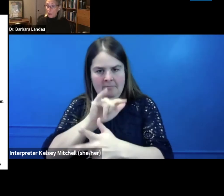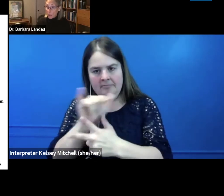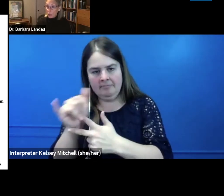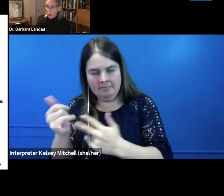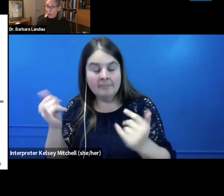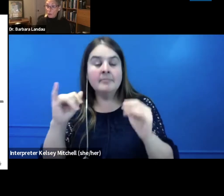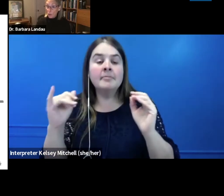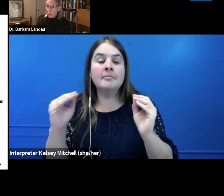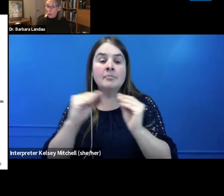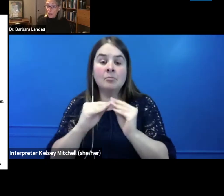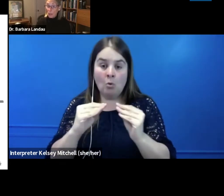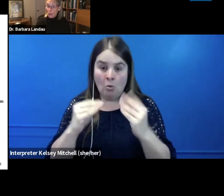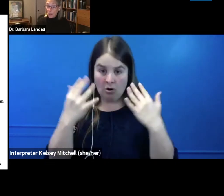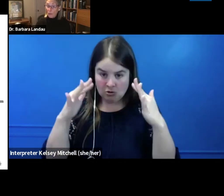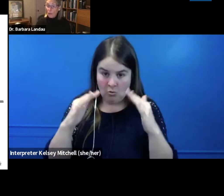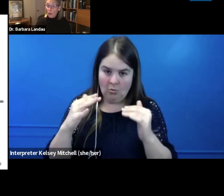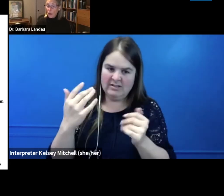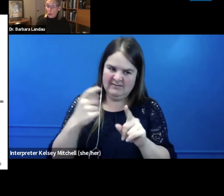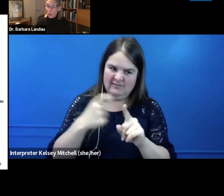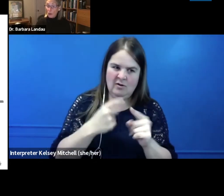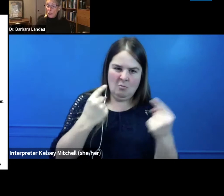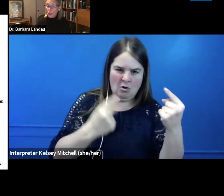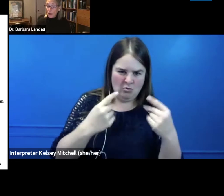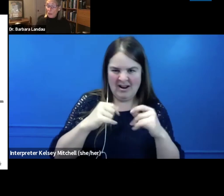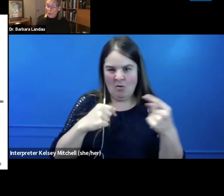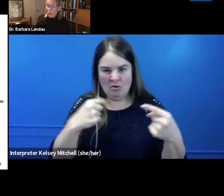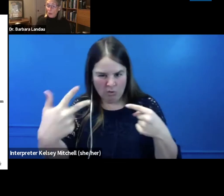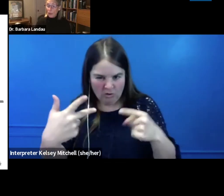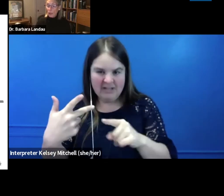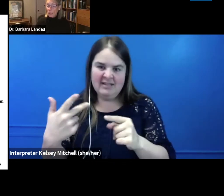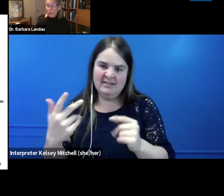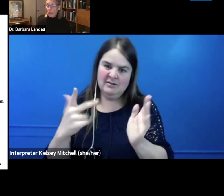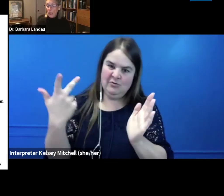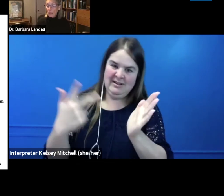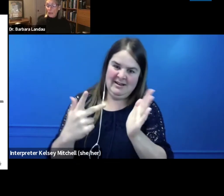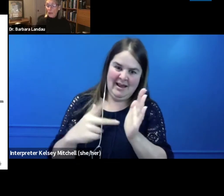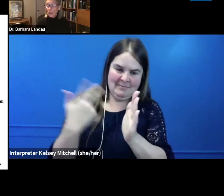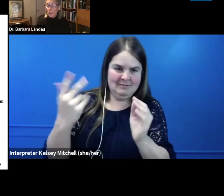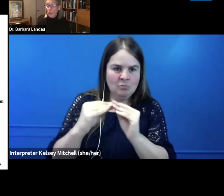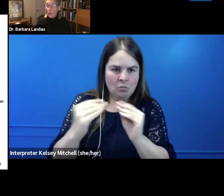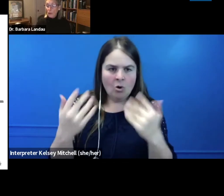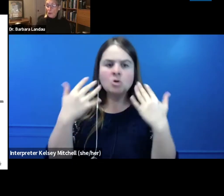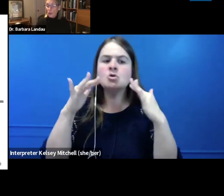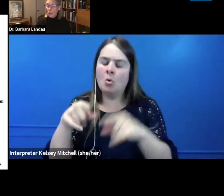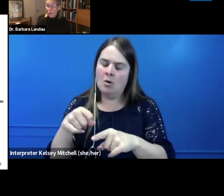harder kind of noise so every group shows this decrement but what you can